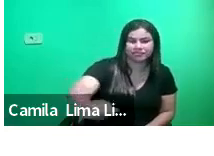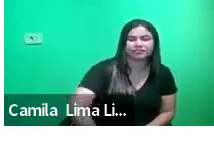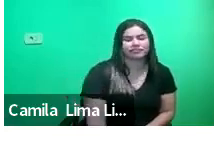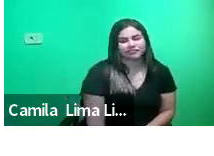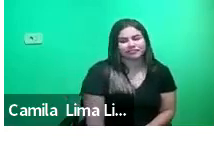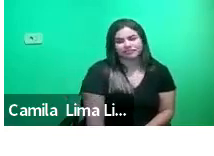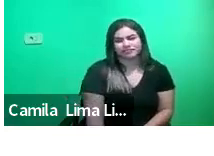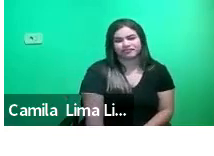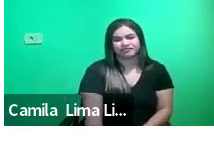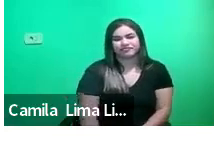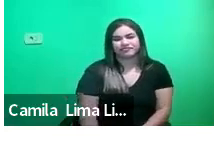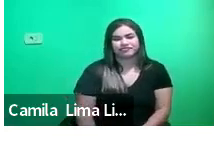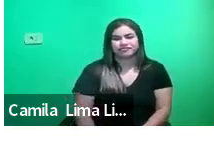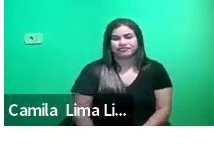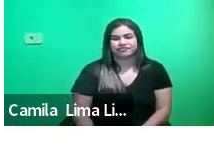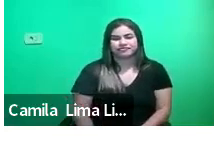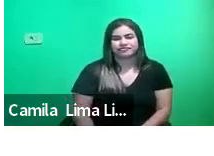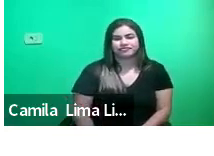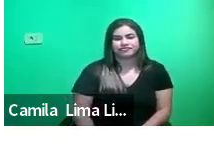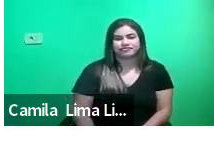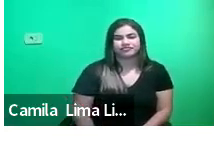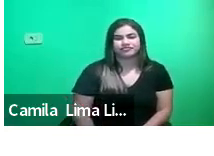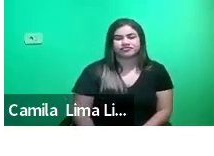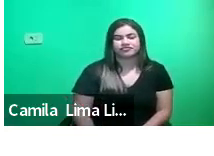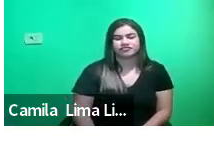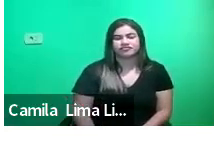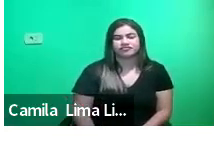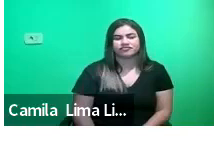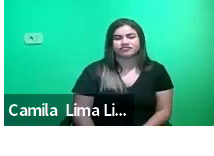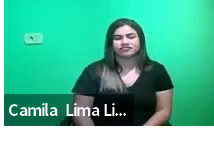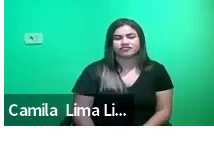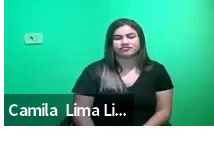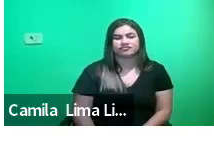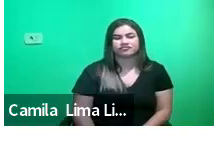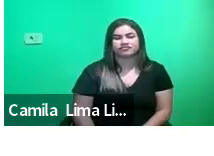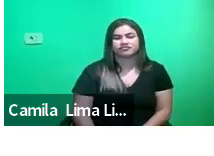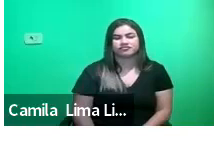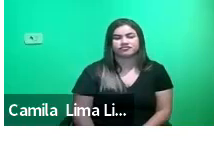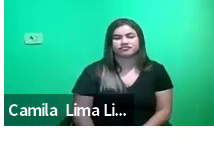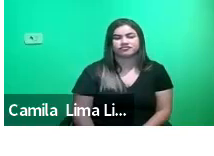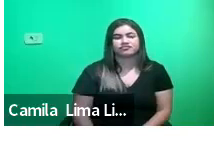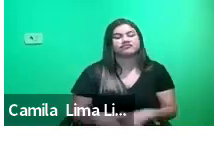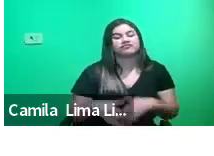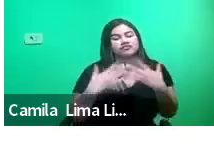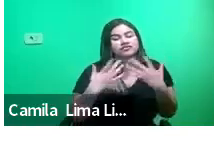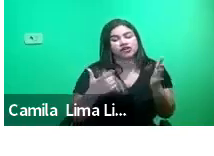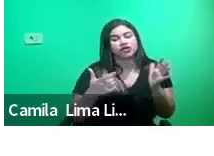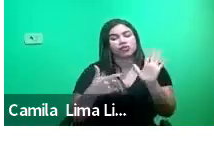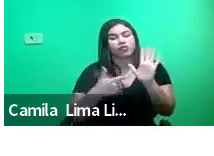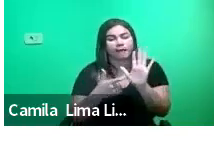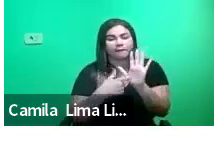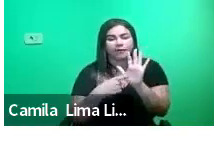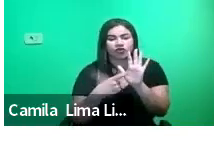first direct ion for one ion for oneself that should meet for oneself that should meet. That should mean sorry, I should say, pointing in itself . that